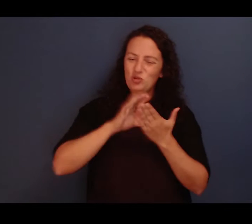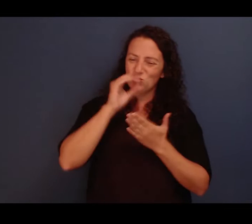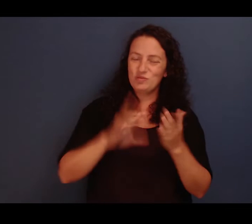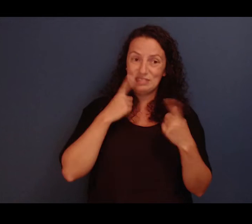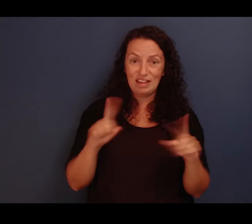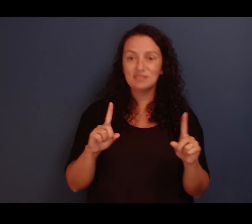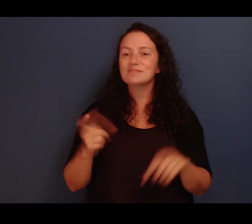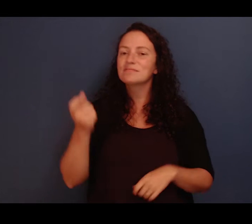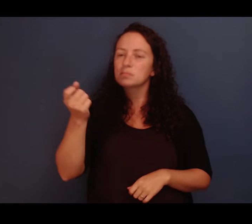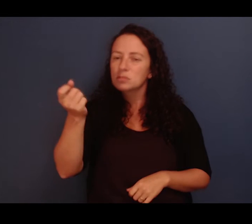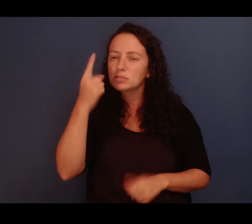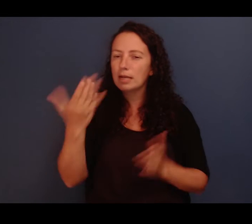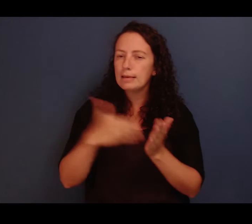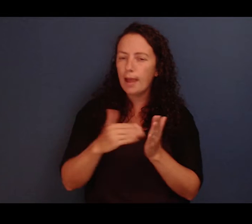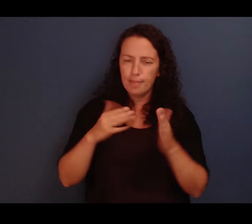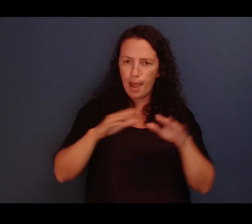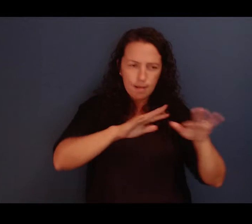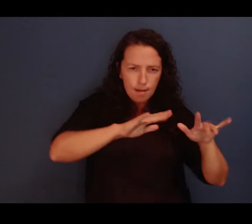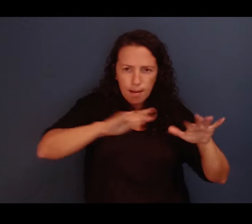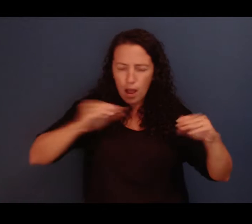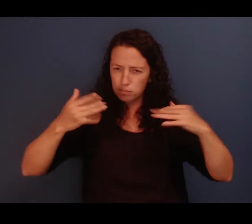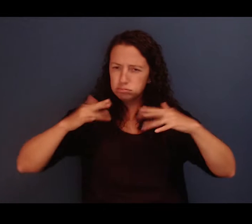See? Harmonic Convergence.